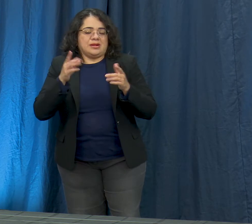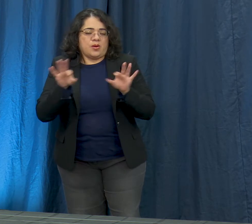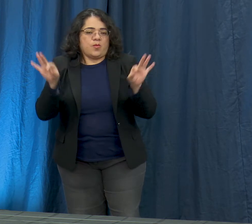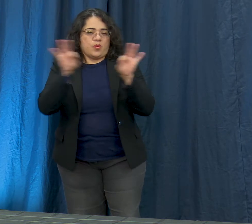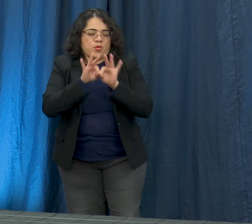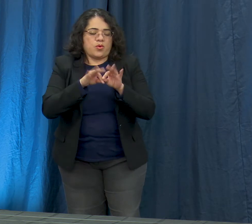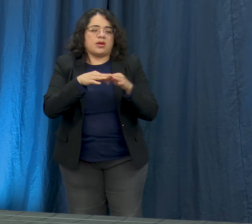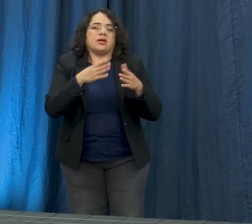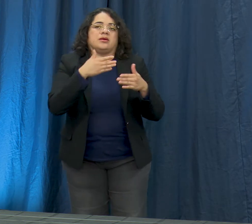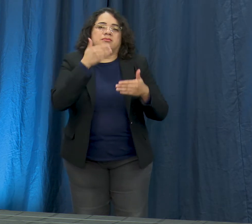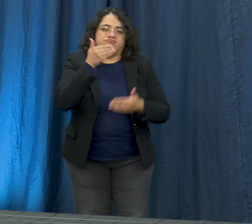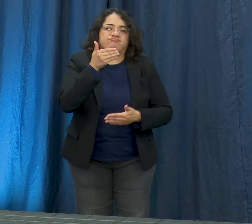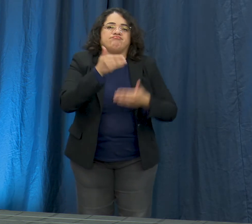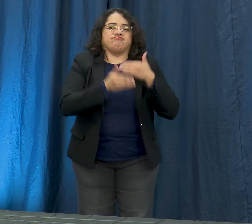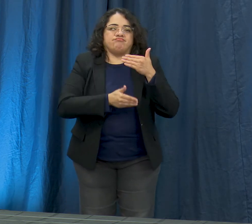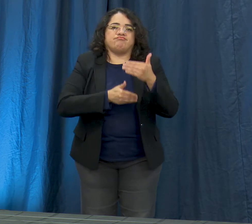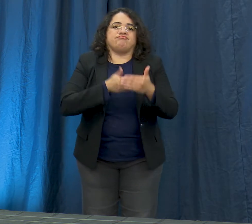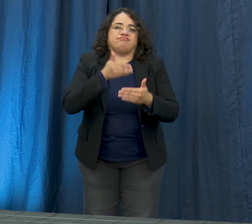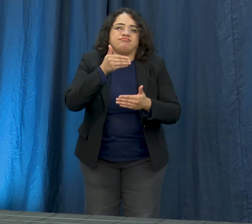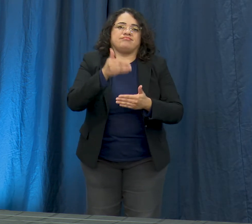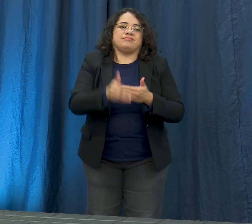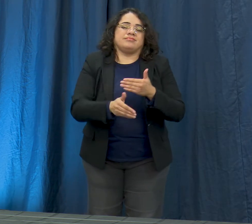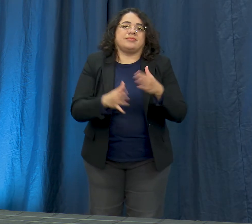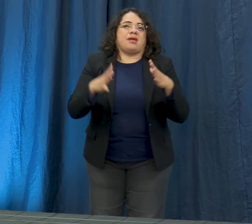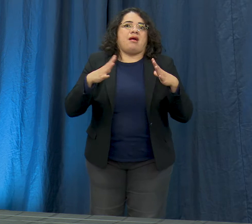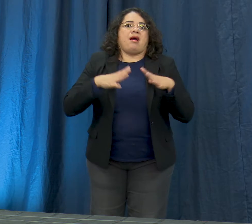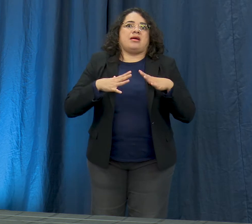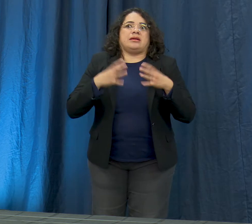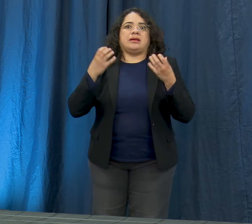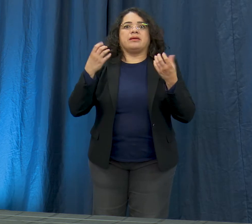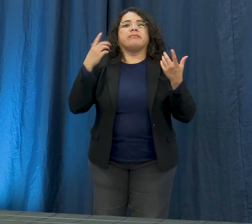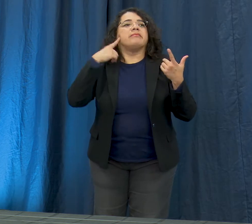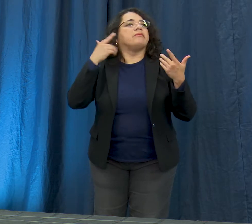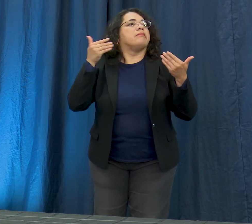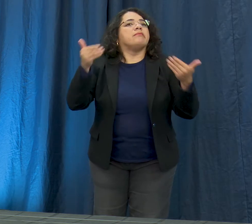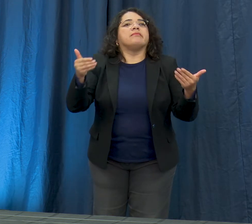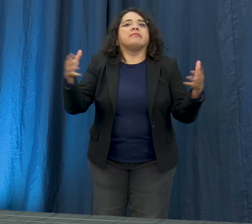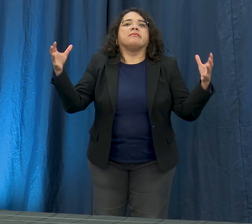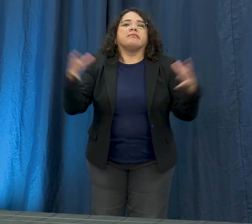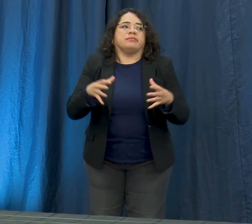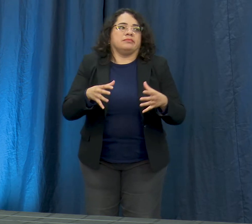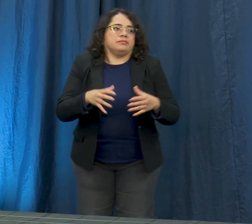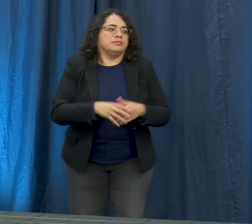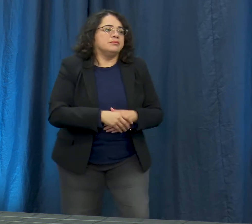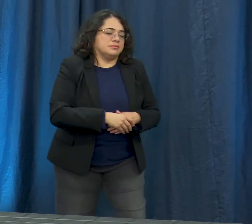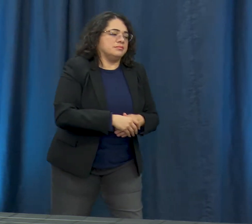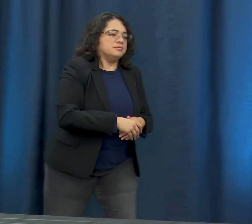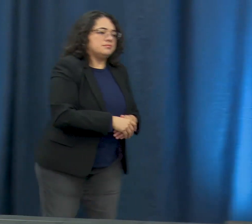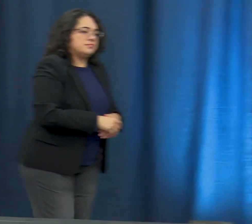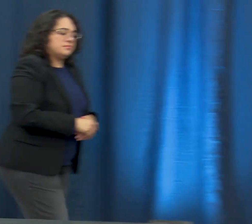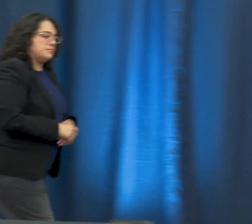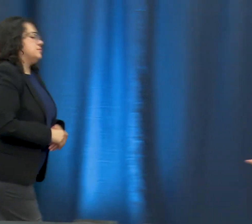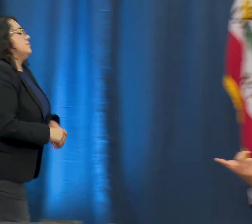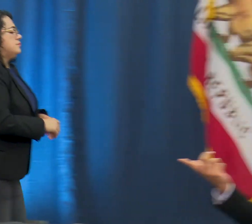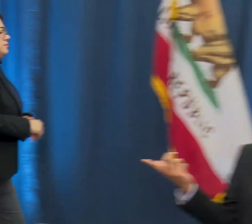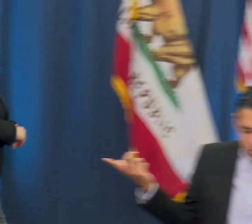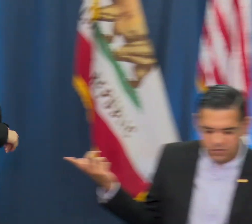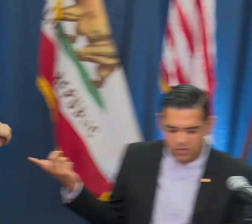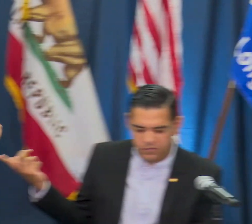because that is a holiday where there might be a lot of people out and about. That's actually right I think Dr. Davis mentioned a point that I didn't say also